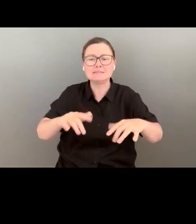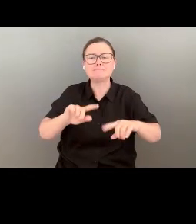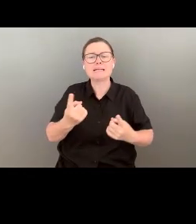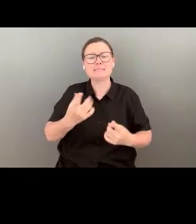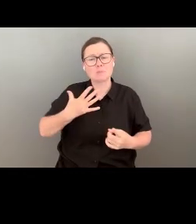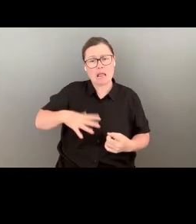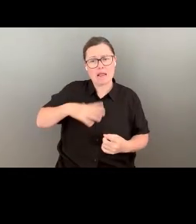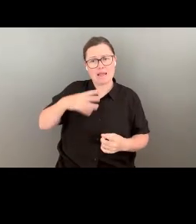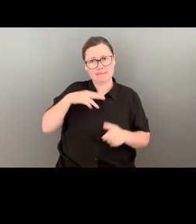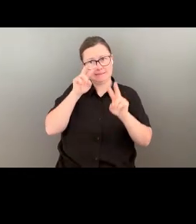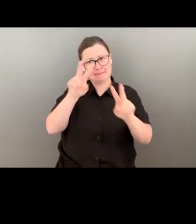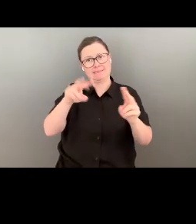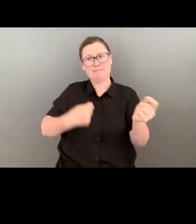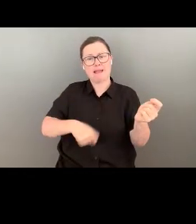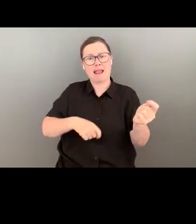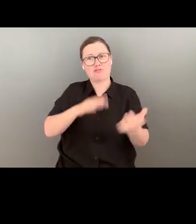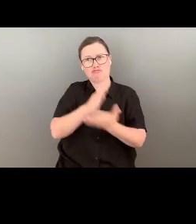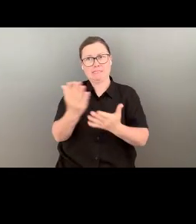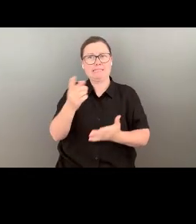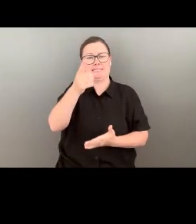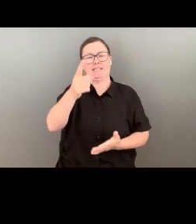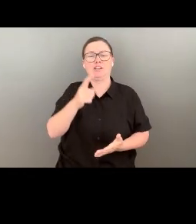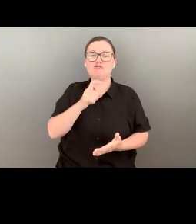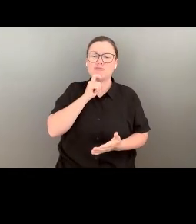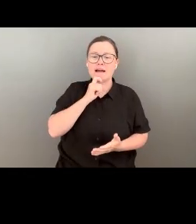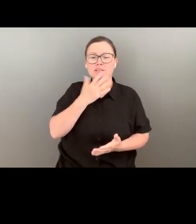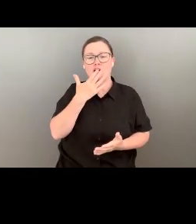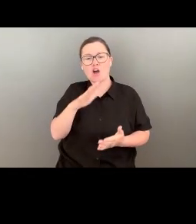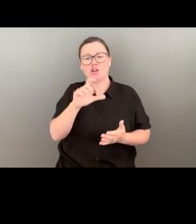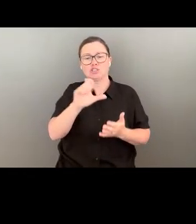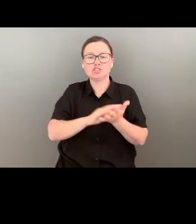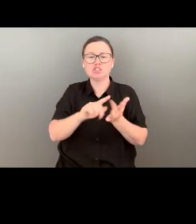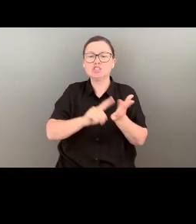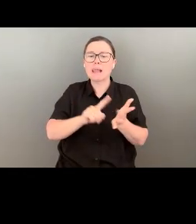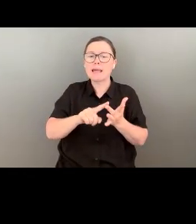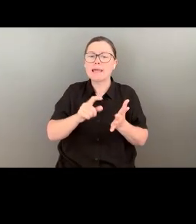So I did brave it, I went, and that experience